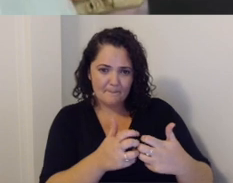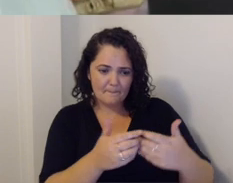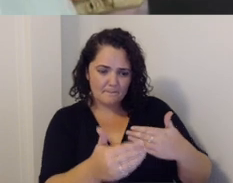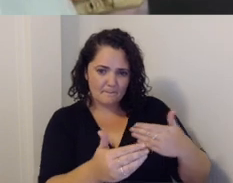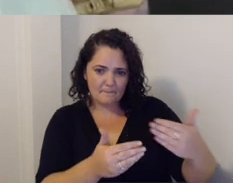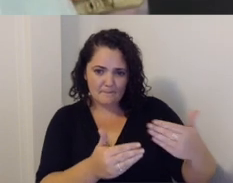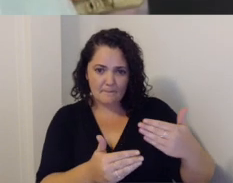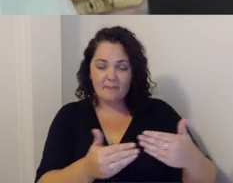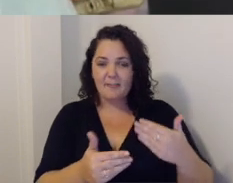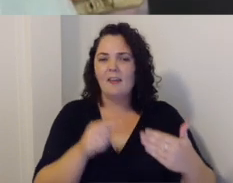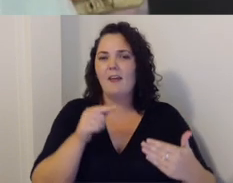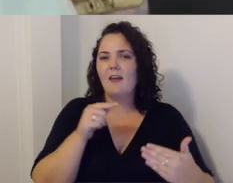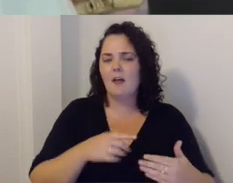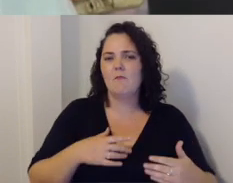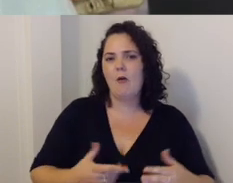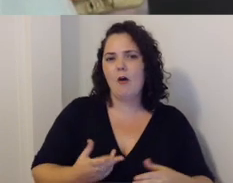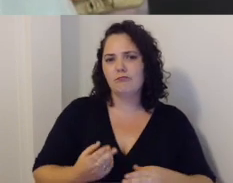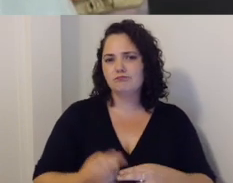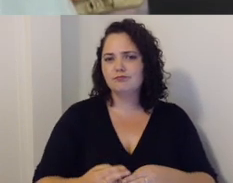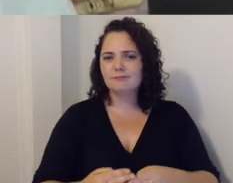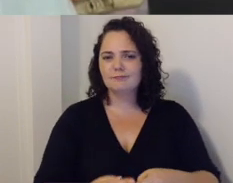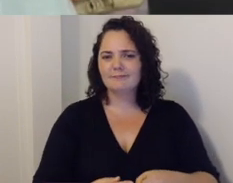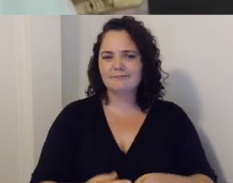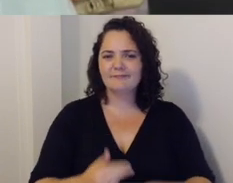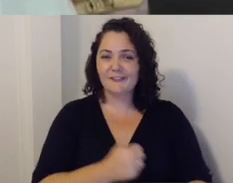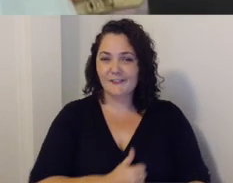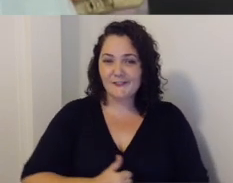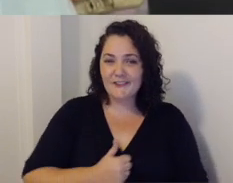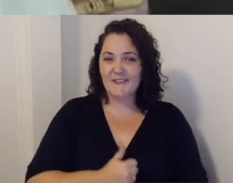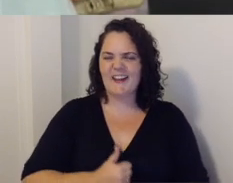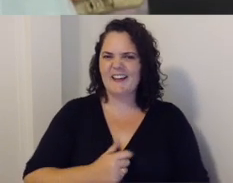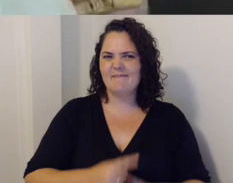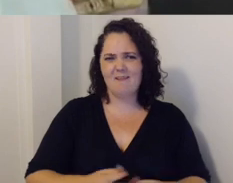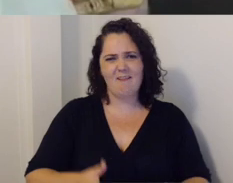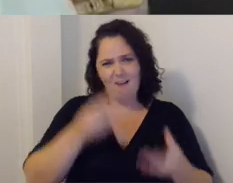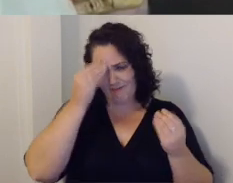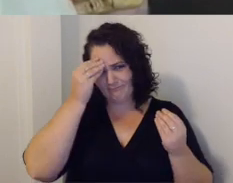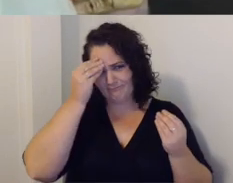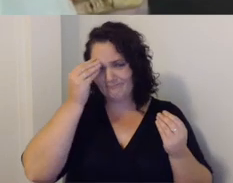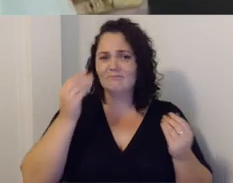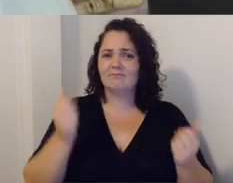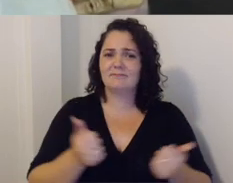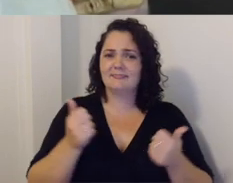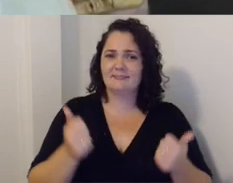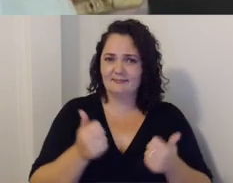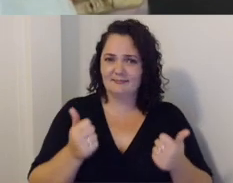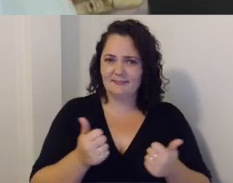between those shapes is a much more rapid way of drawing and it's also a much more rapid way of learning the relationships between those shapes.